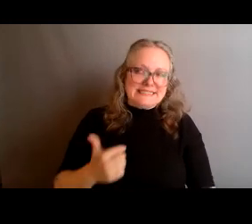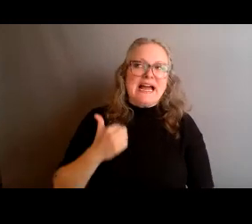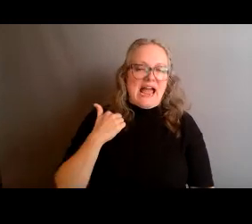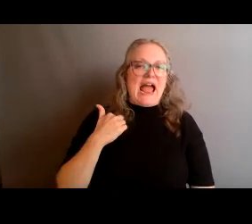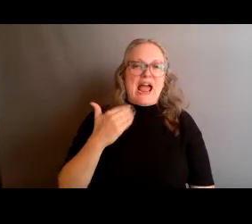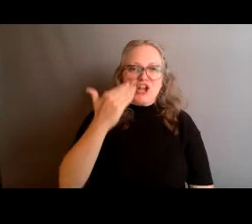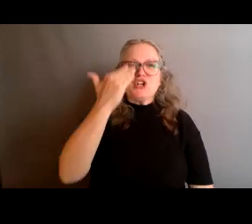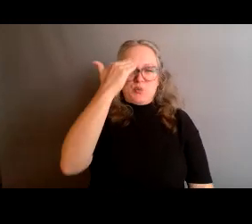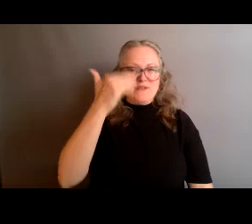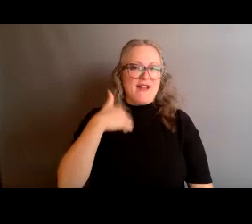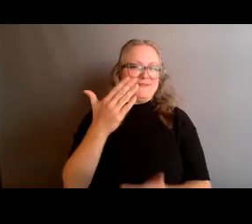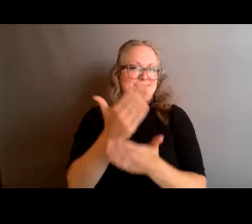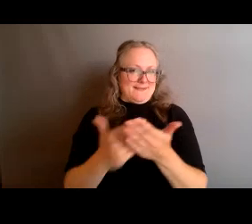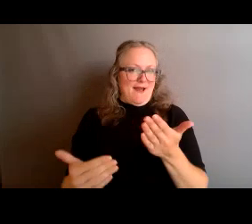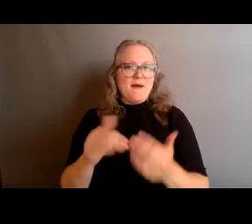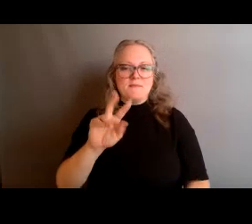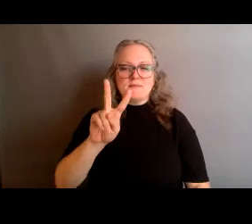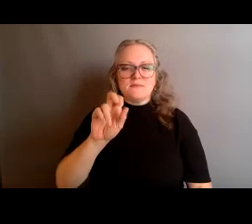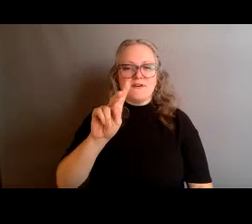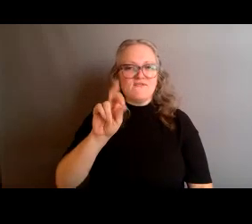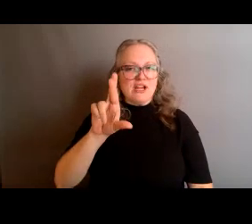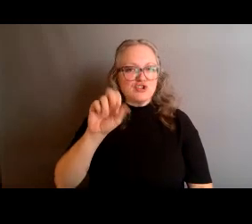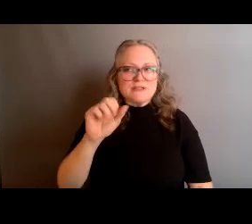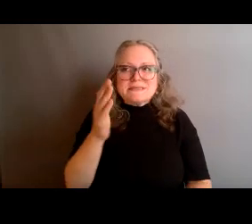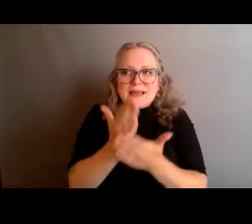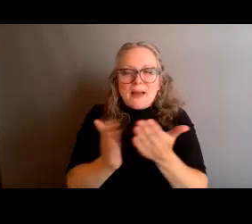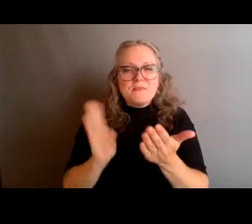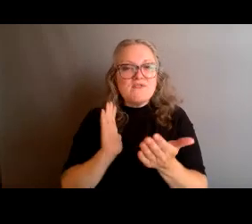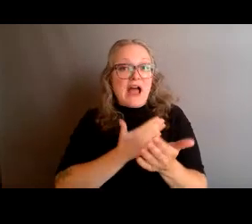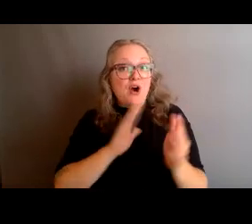Some vendors, some of our providers that will tell people, OK, this is what we have